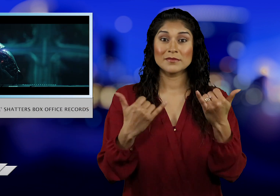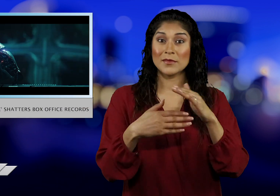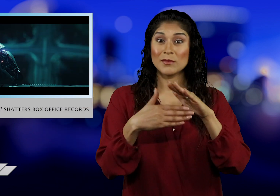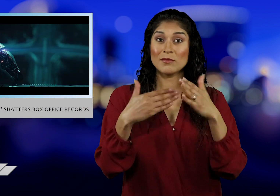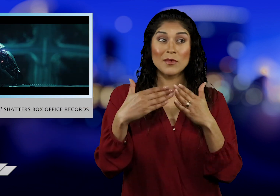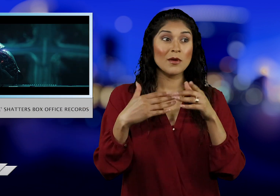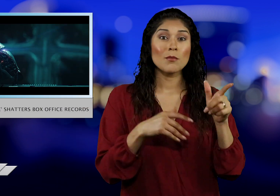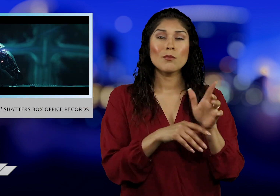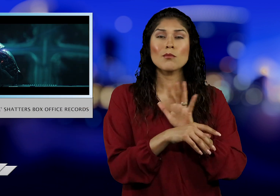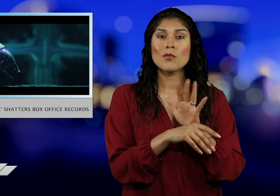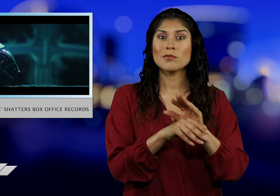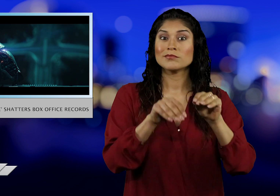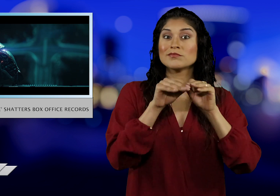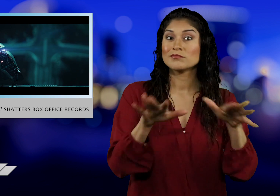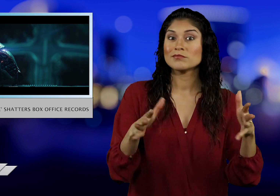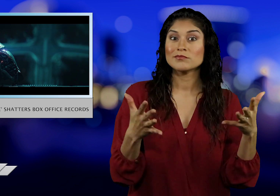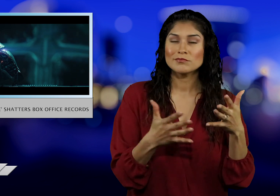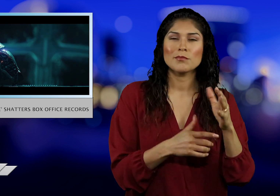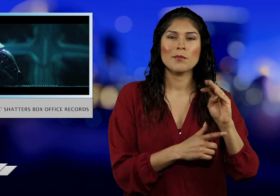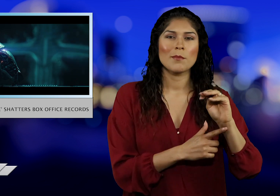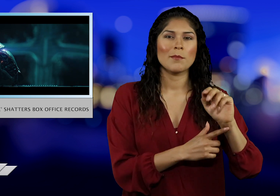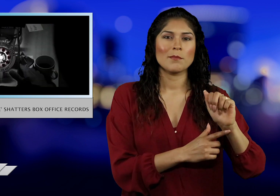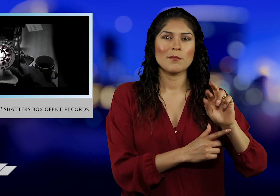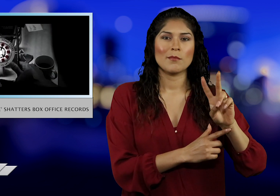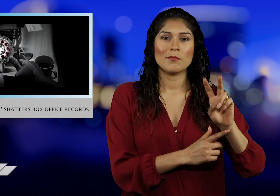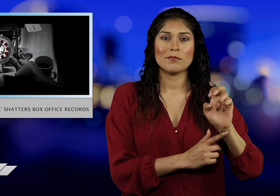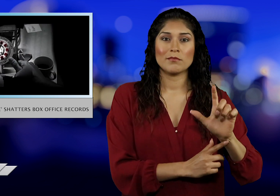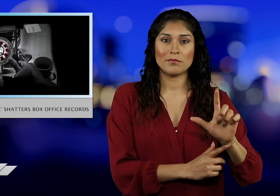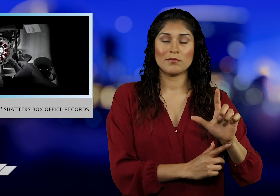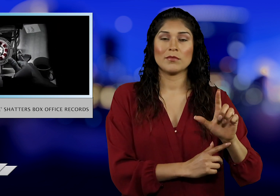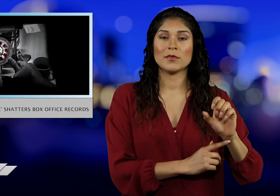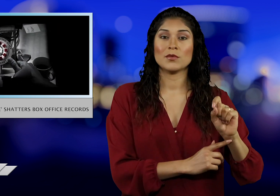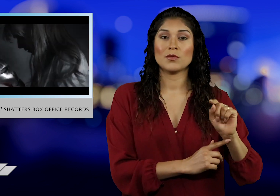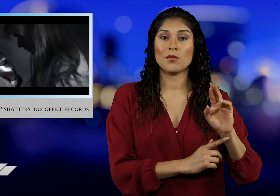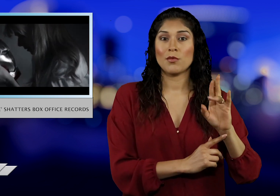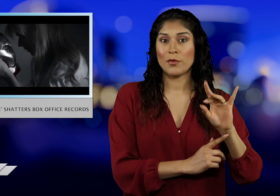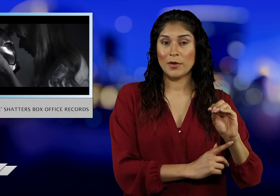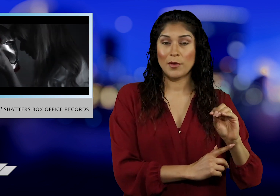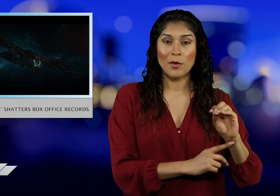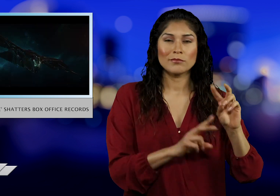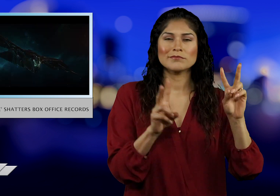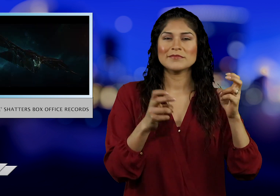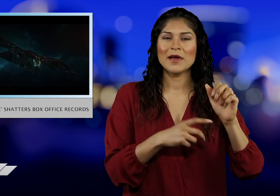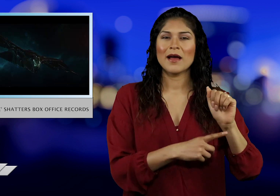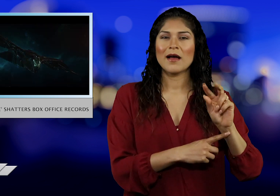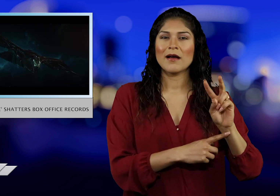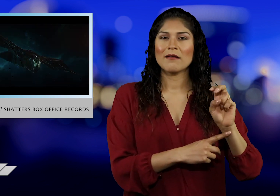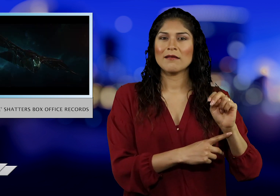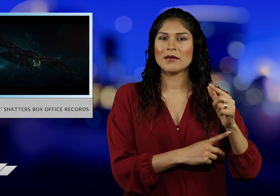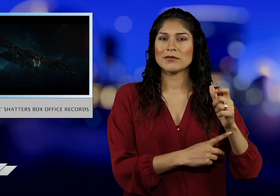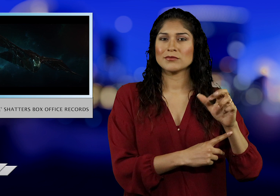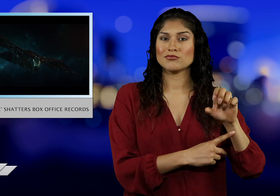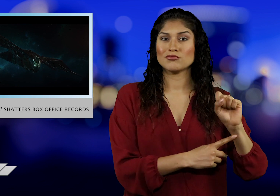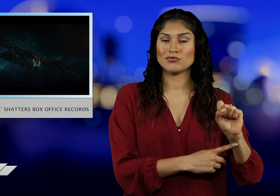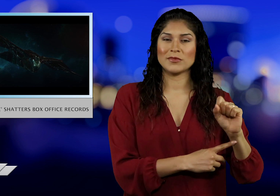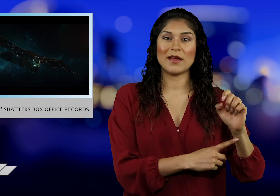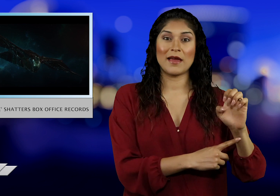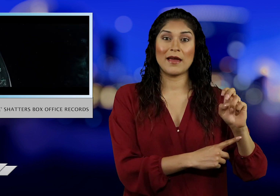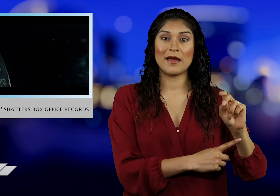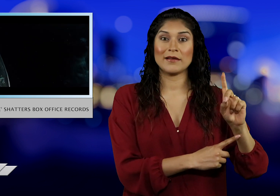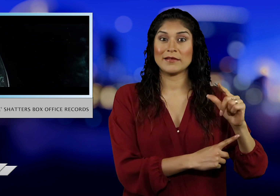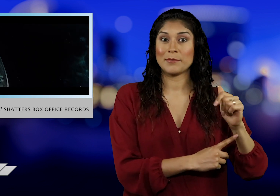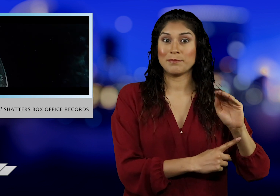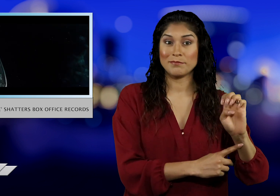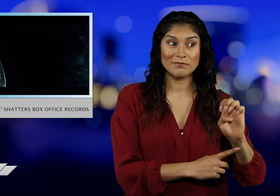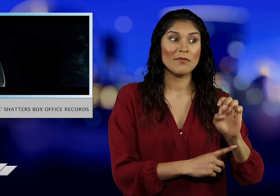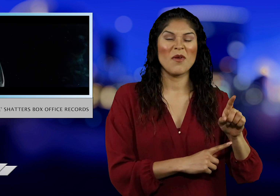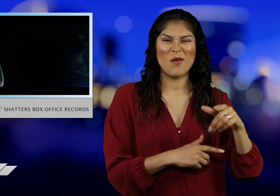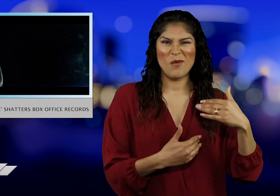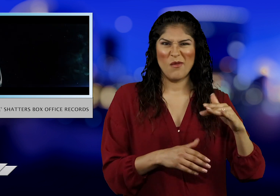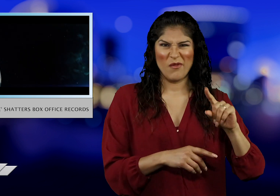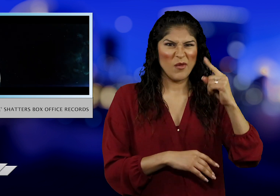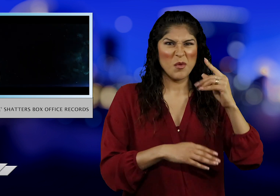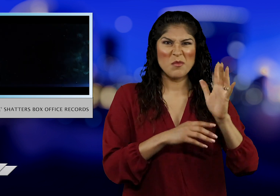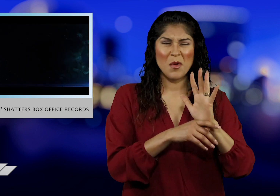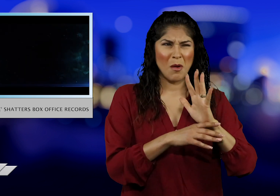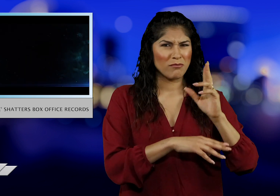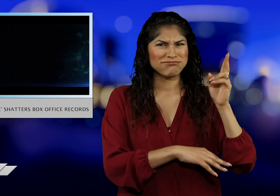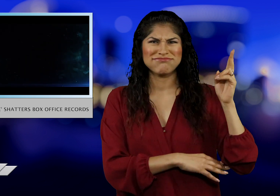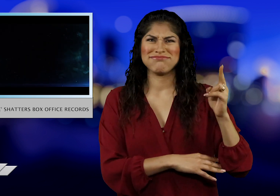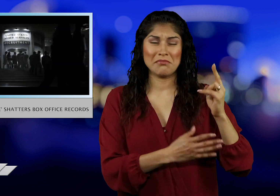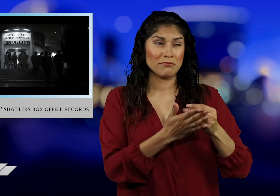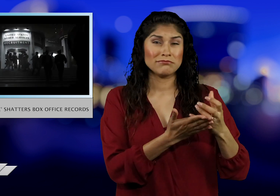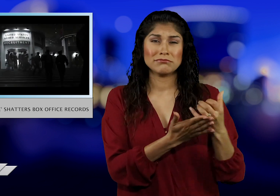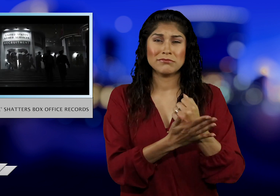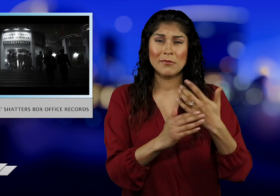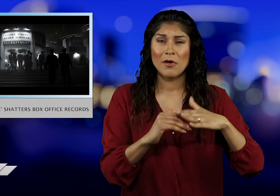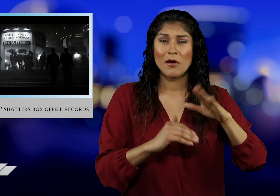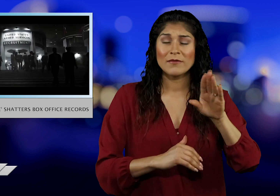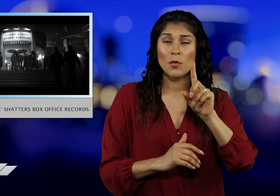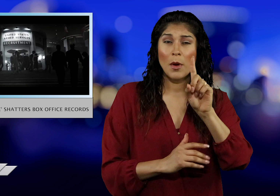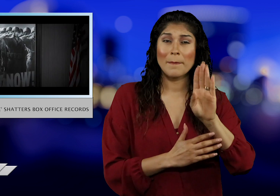Marvel Studios' "Avengers: Endgame" has become the first film in history to cross the $1